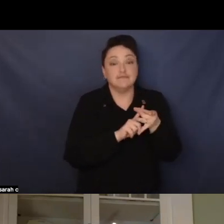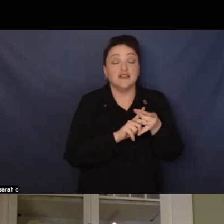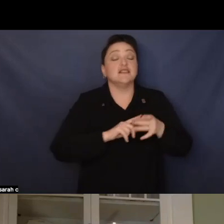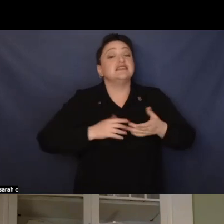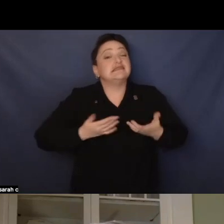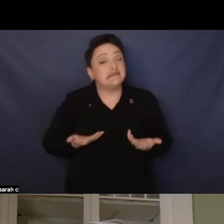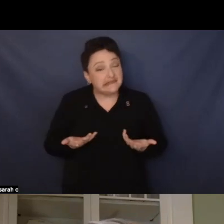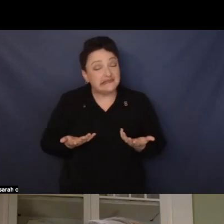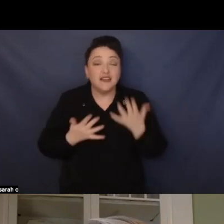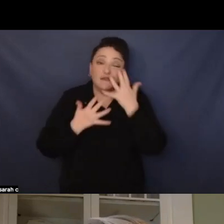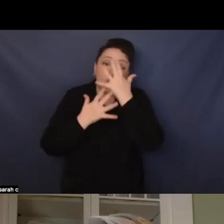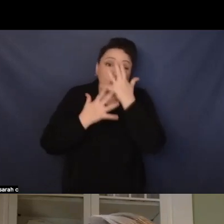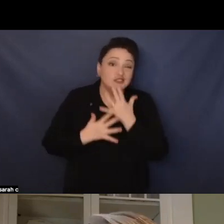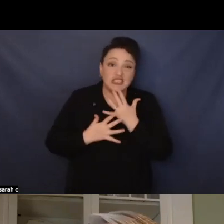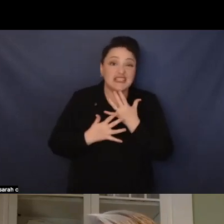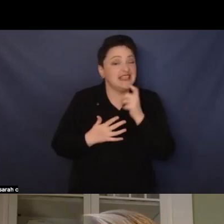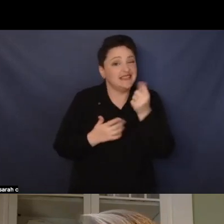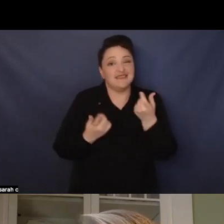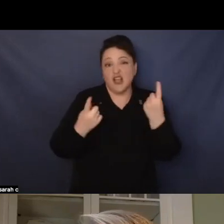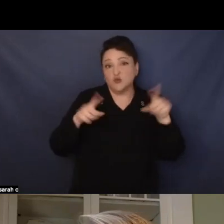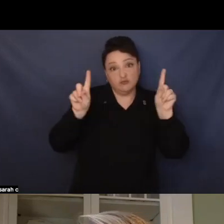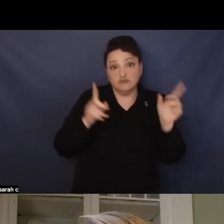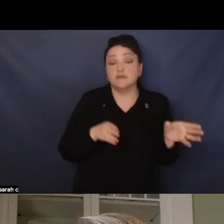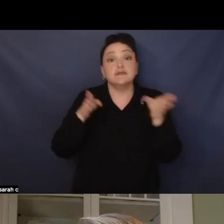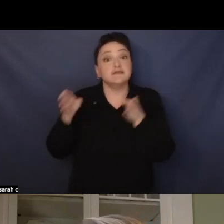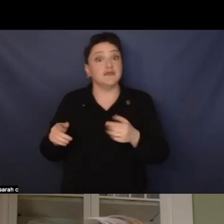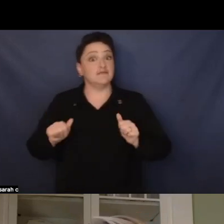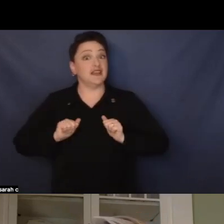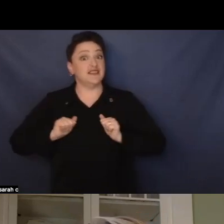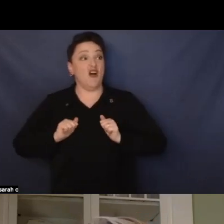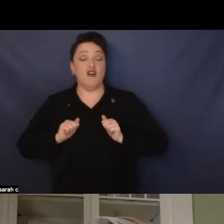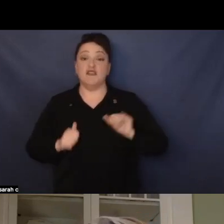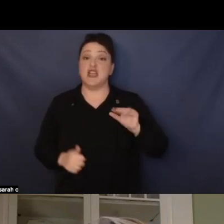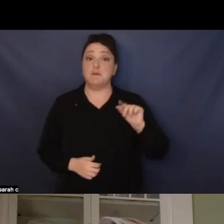from a vaccination. As an immunocompromised person, I've been involved in studies where